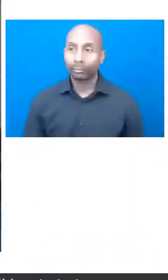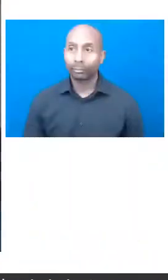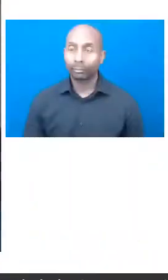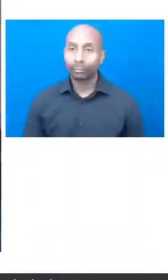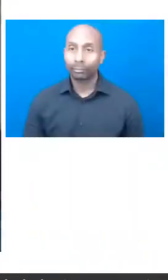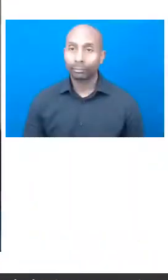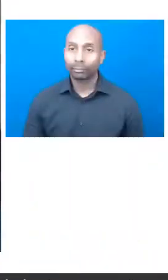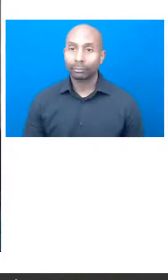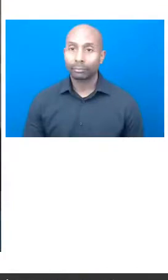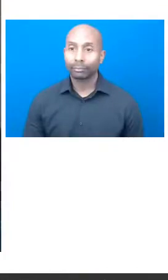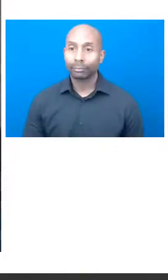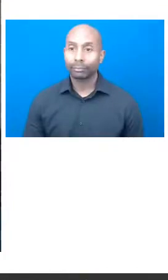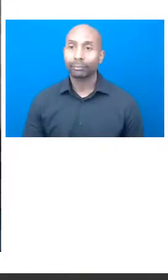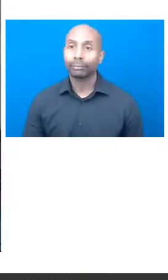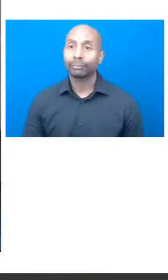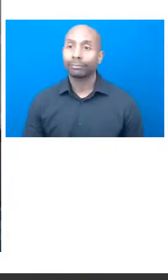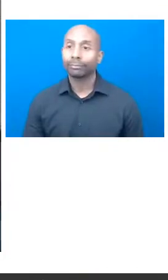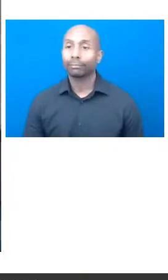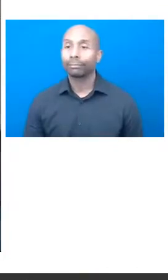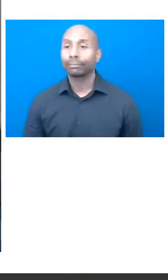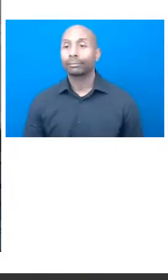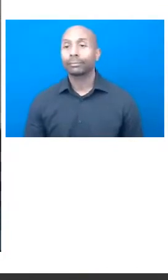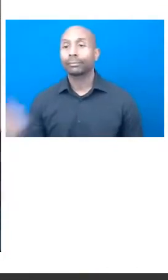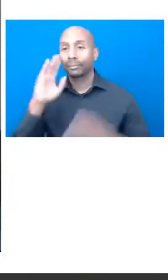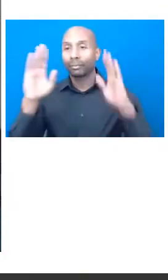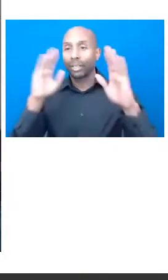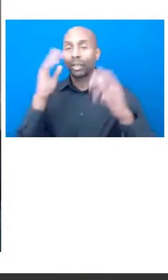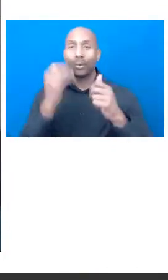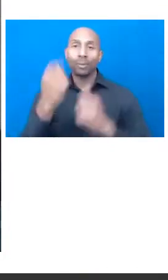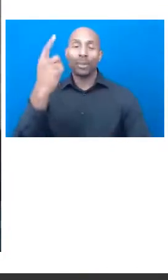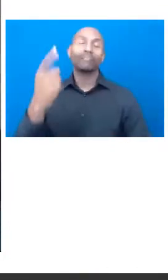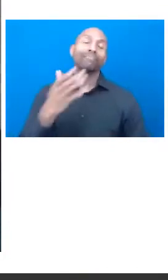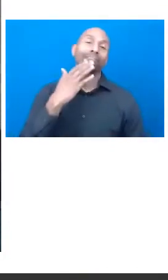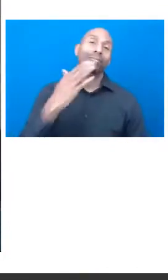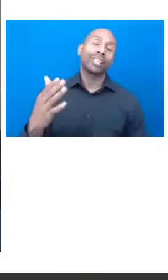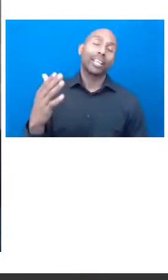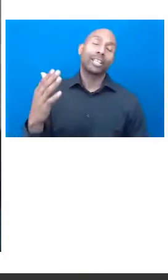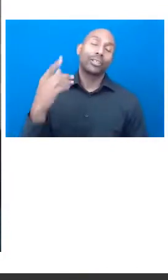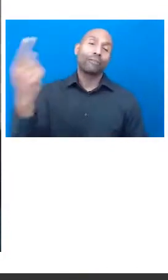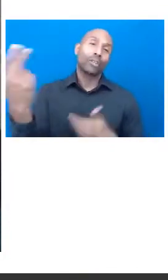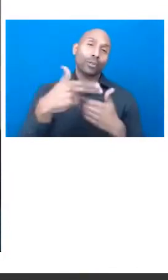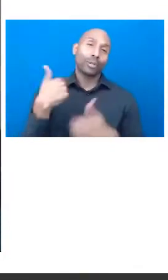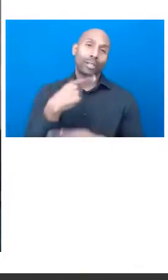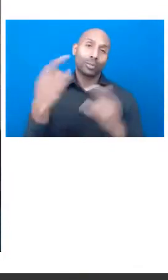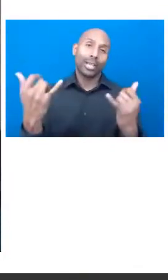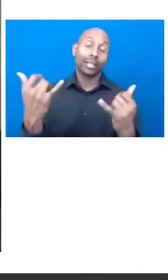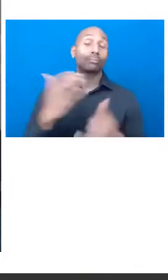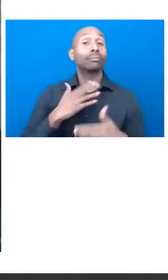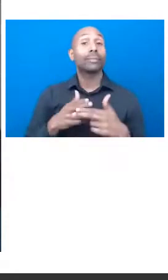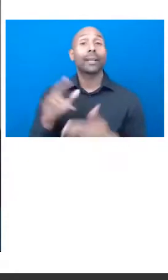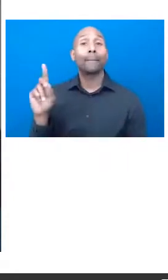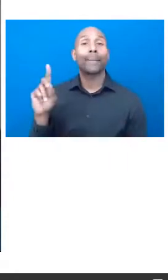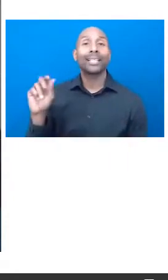David: Hello, everyone, and thank you so much for being here today.